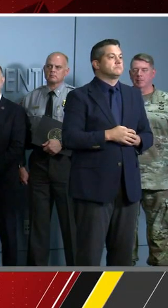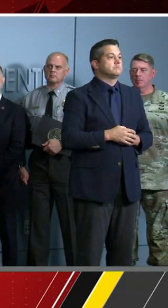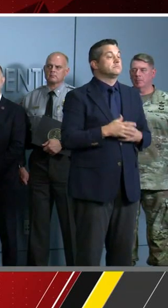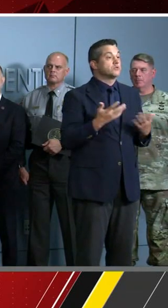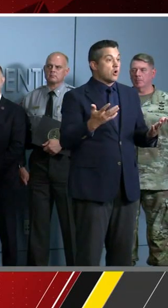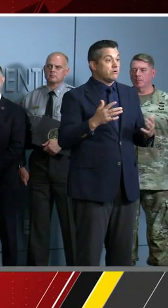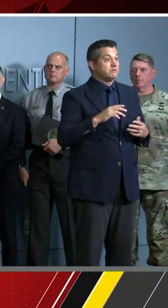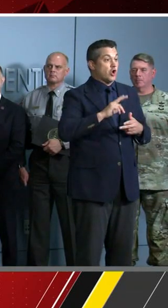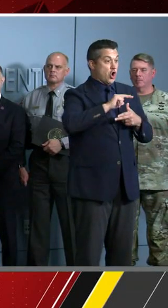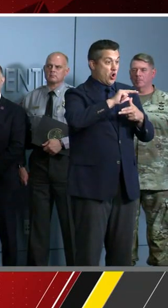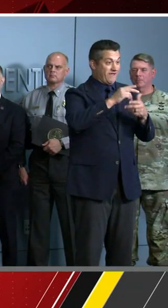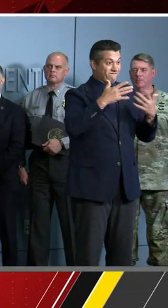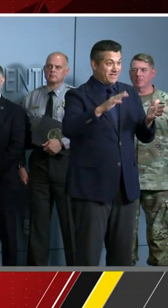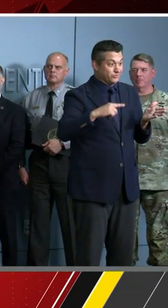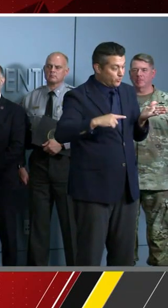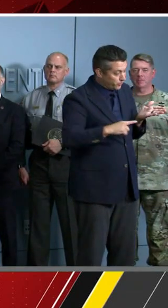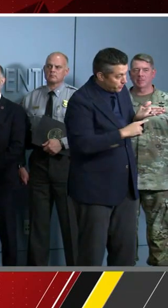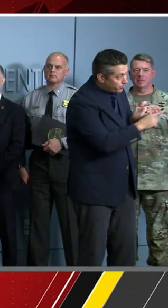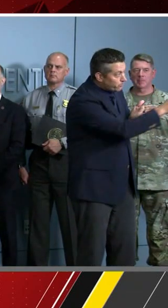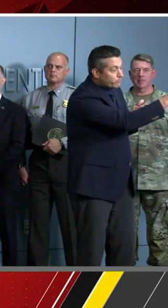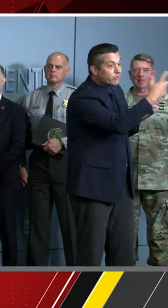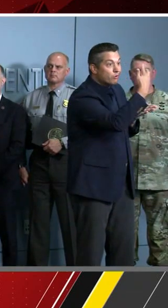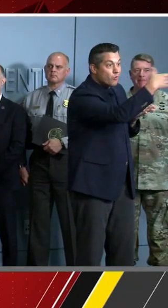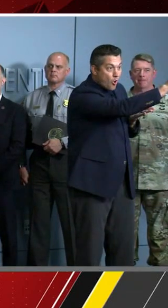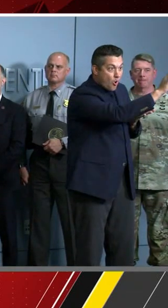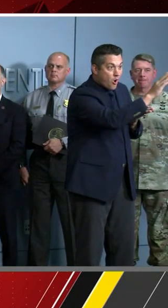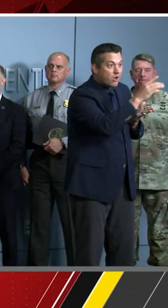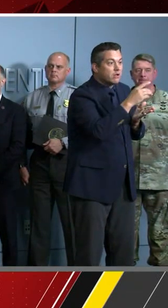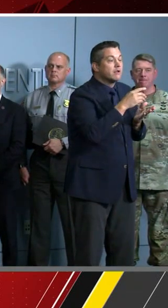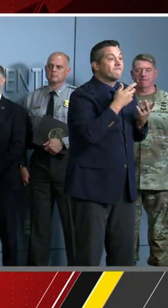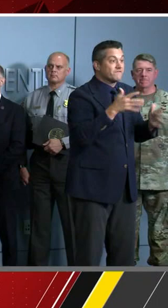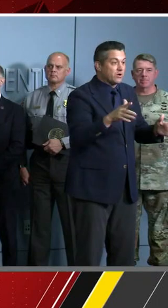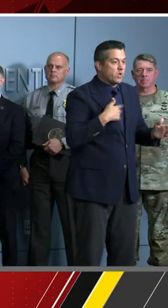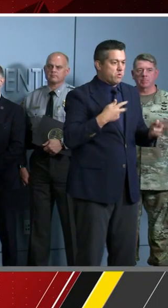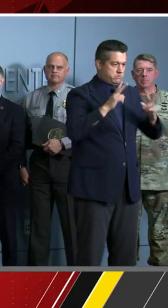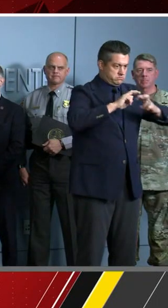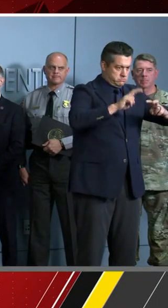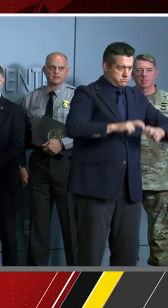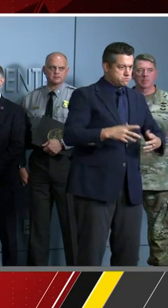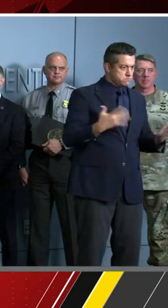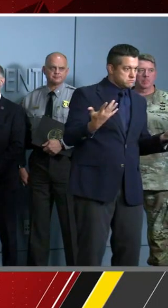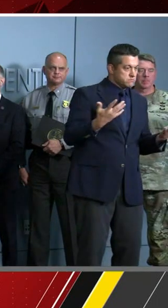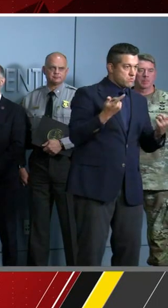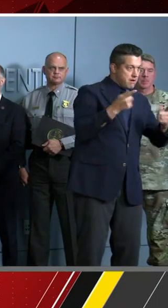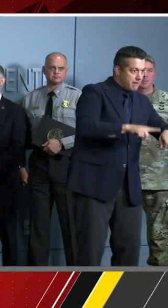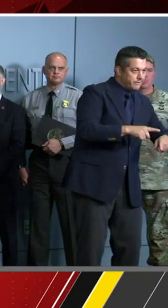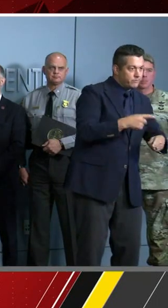needs are met here in North Carolina, we will quickly assess